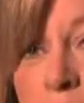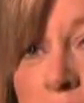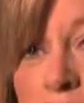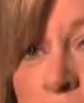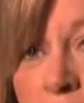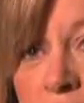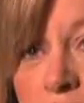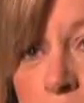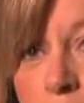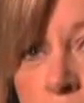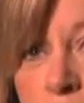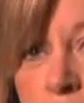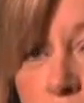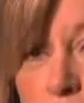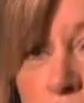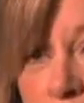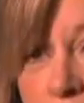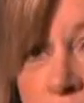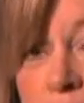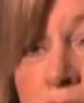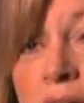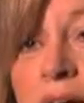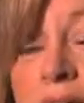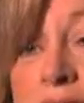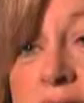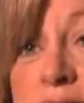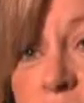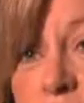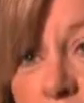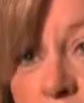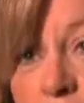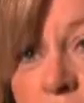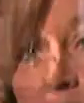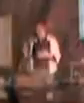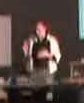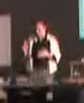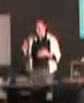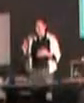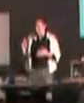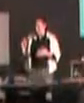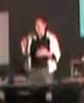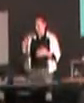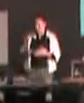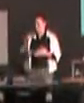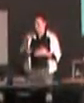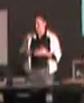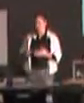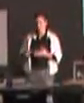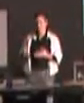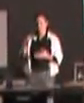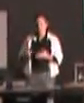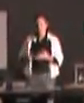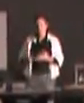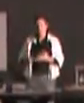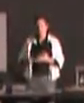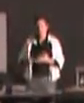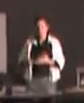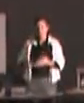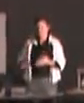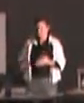BOTH SOCIAL CHANGE AND SYSTEMS CHANGE. IT IS PART OF OUR MISSION, THROUGH OUR NETWORK OF 60 PROGRAMS,